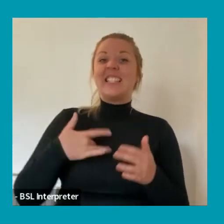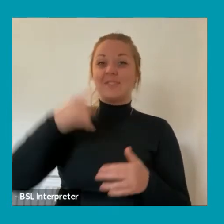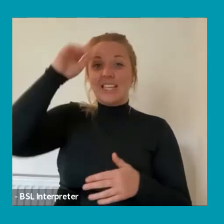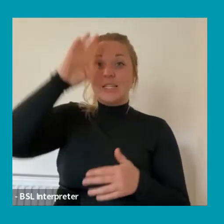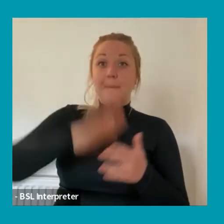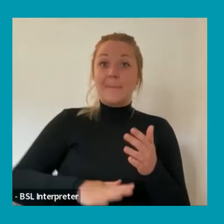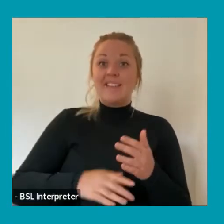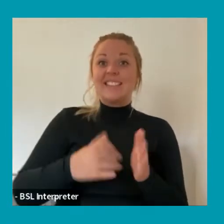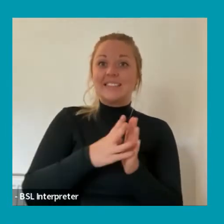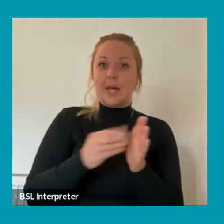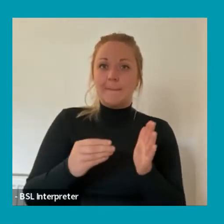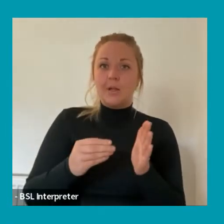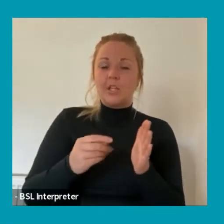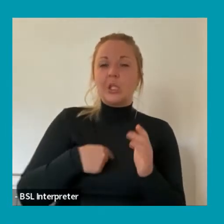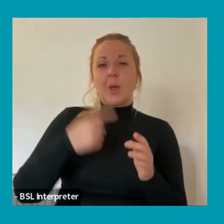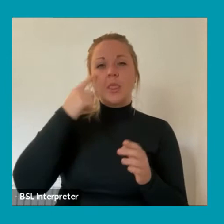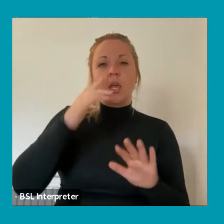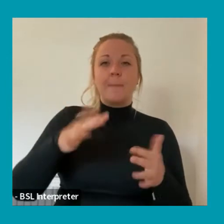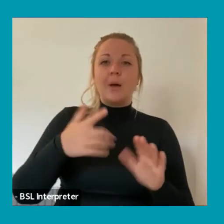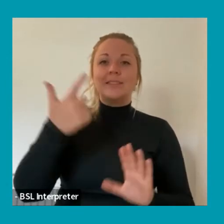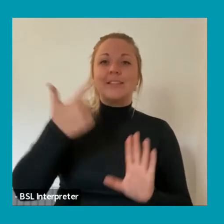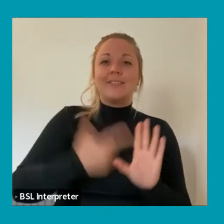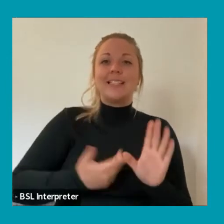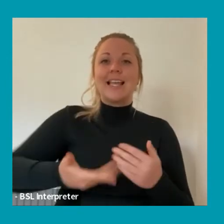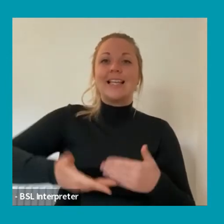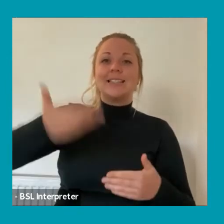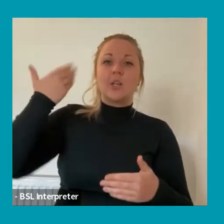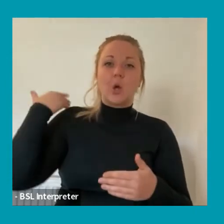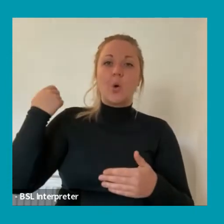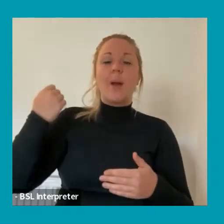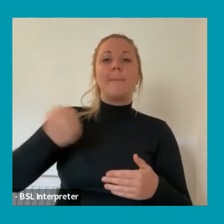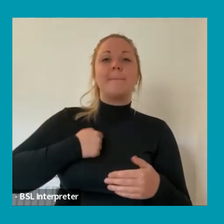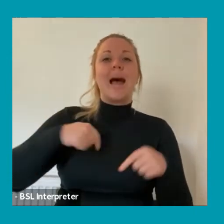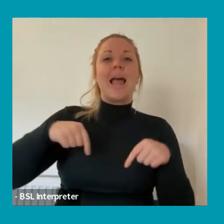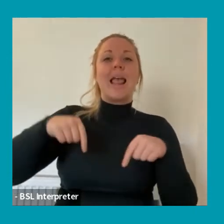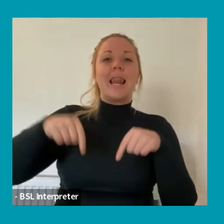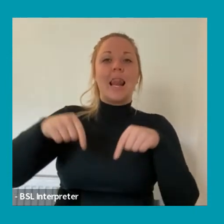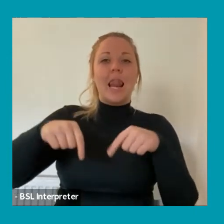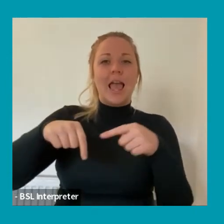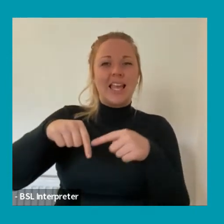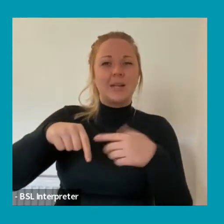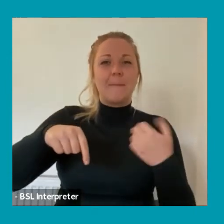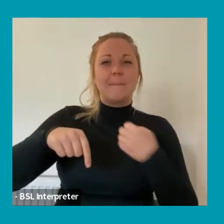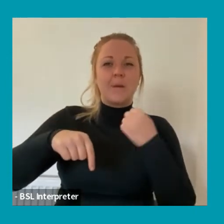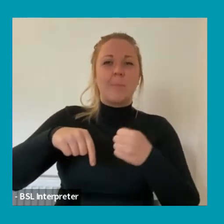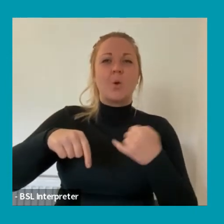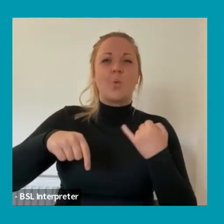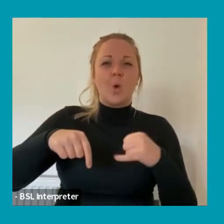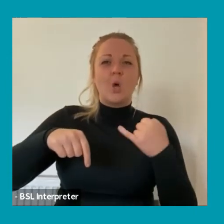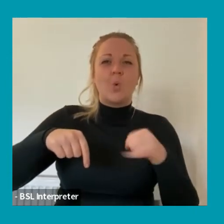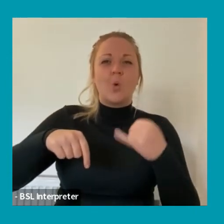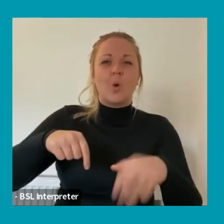I think it was about seven years ago, my leg was getting more and more painful. I was driving a manual car.